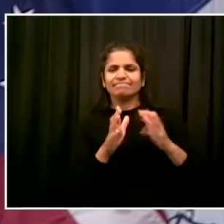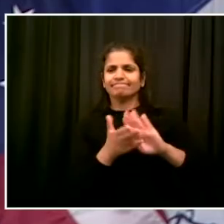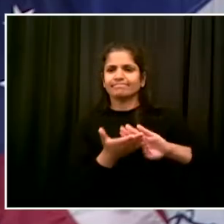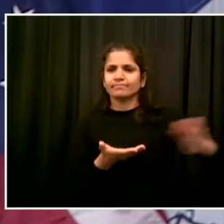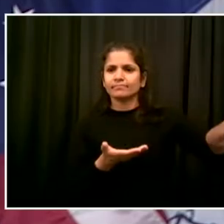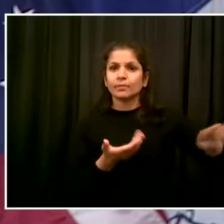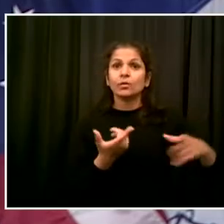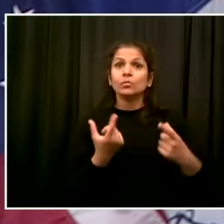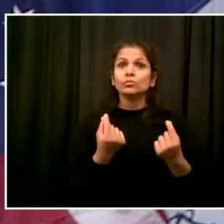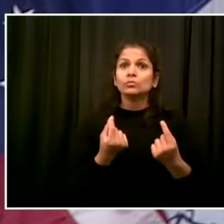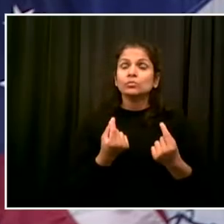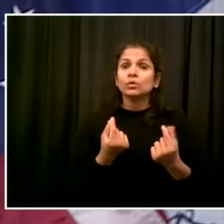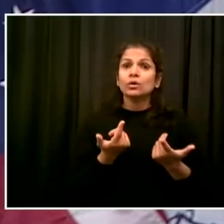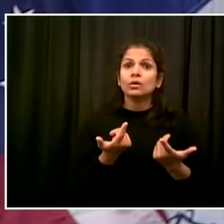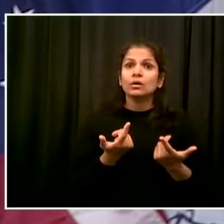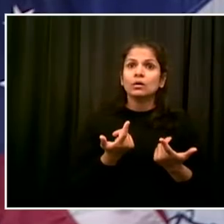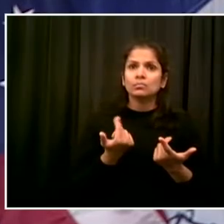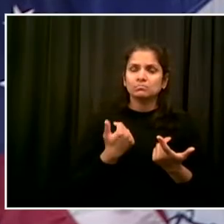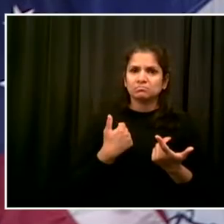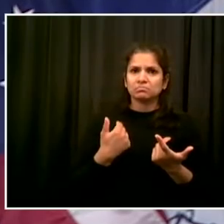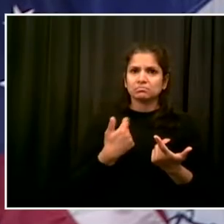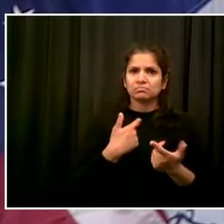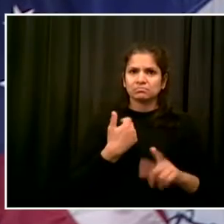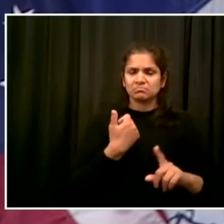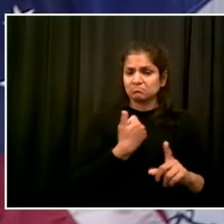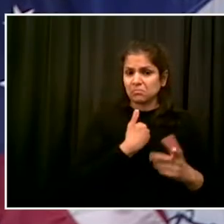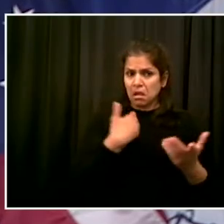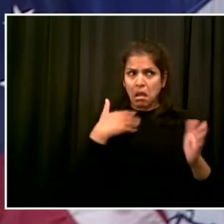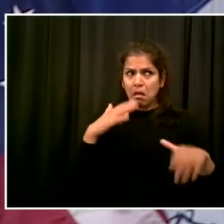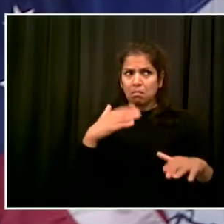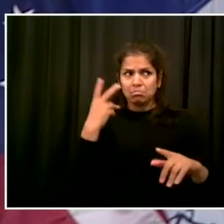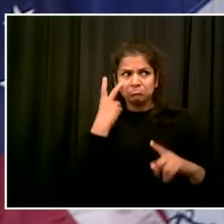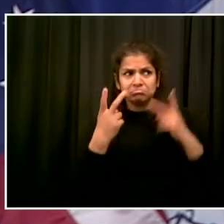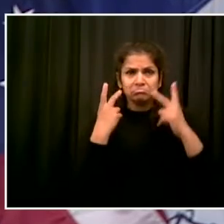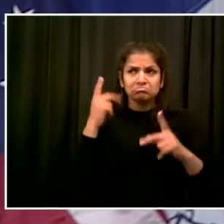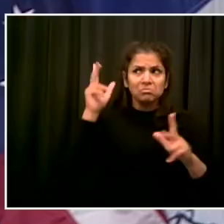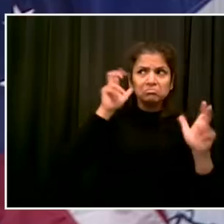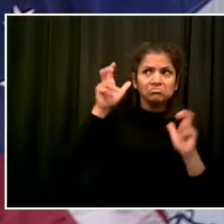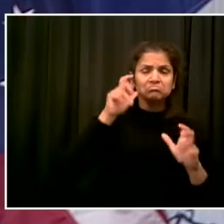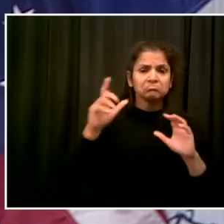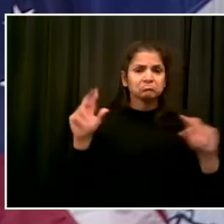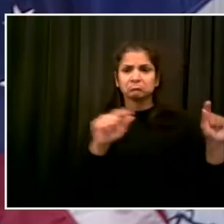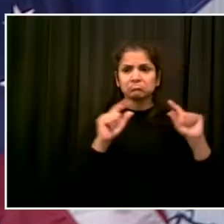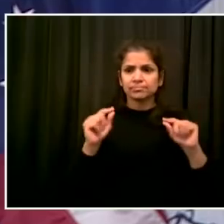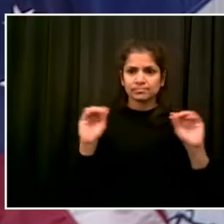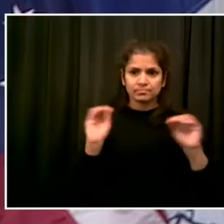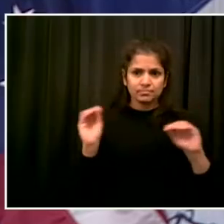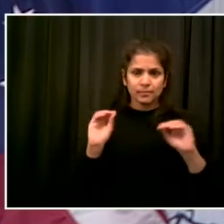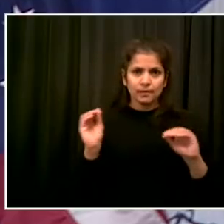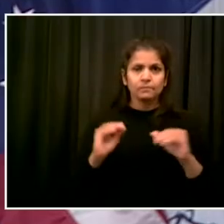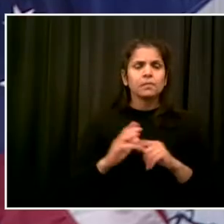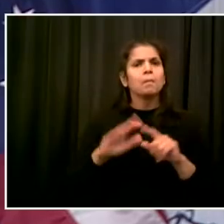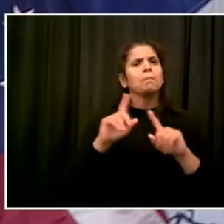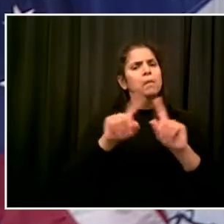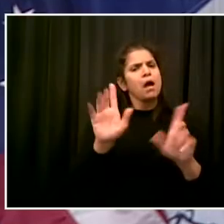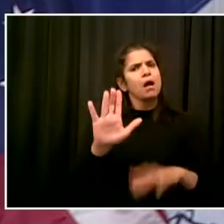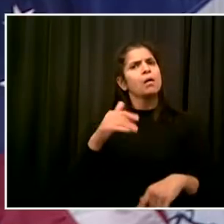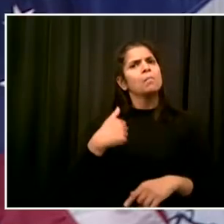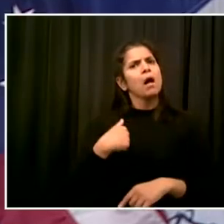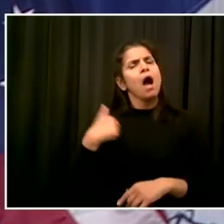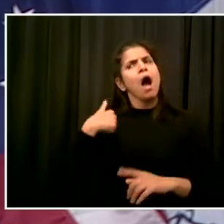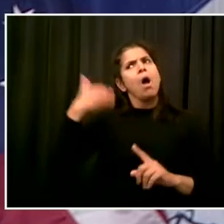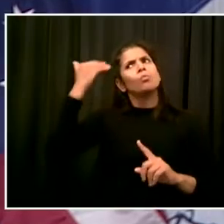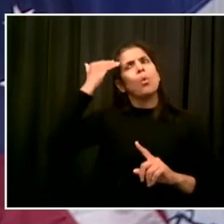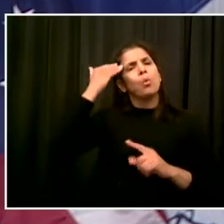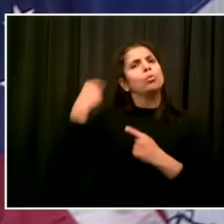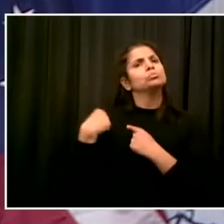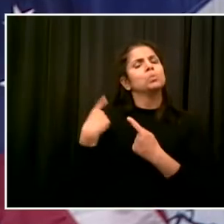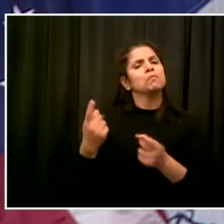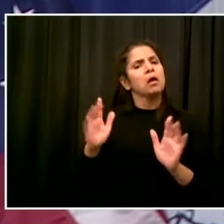AND YOU CAN GET